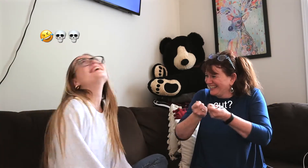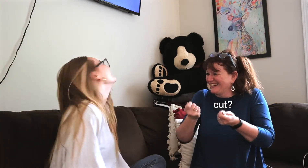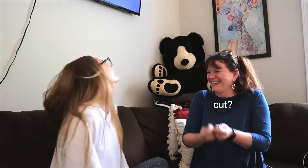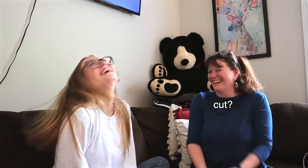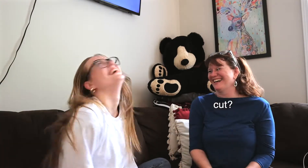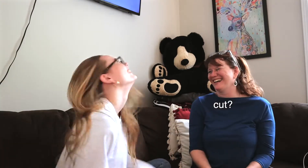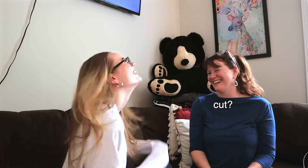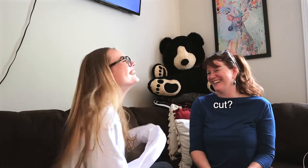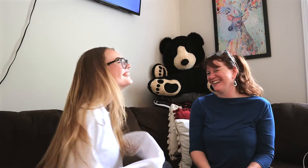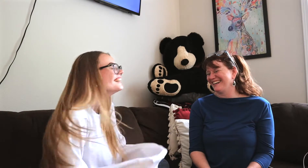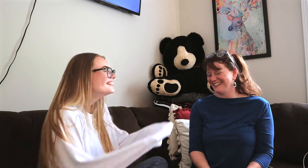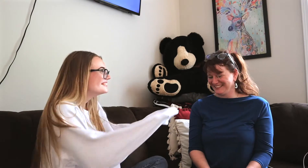no